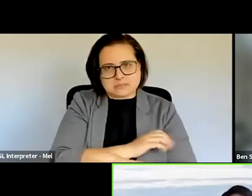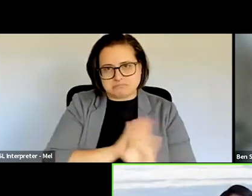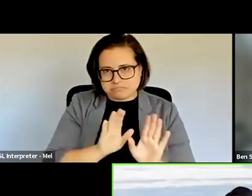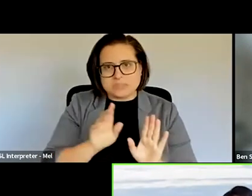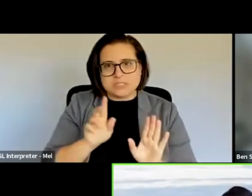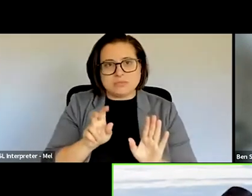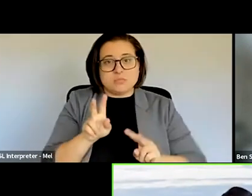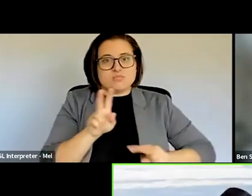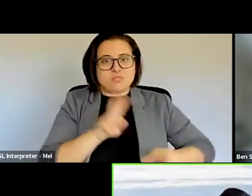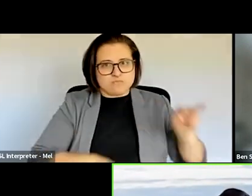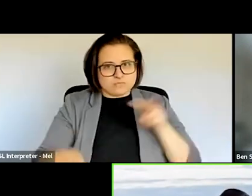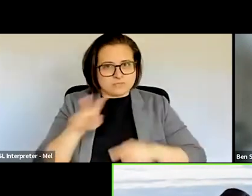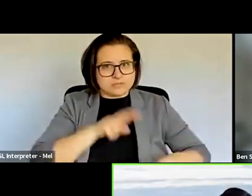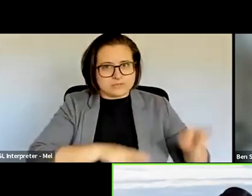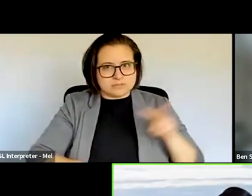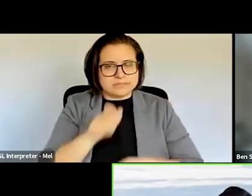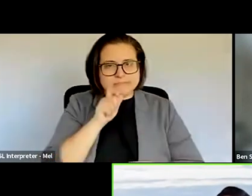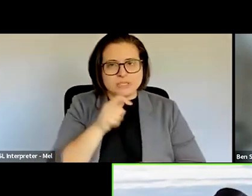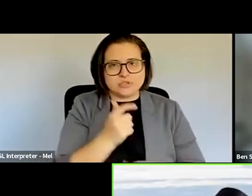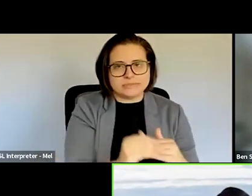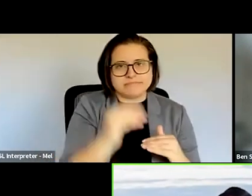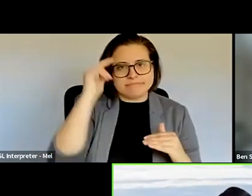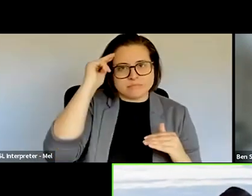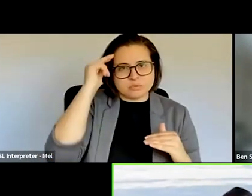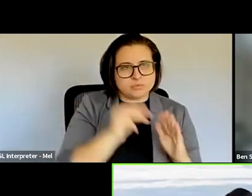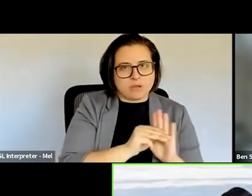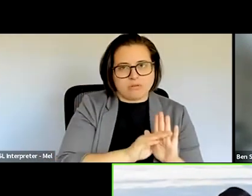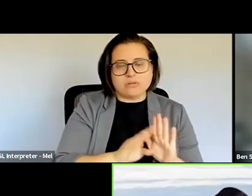outside of this neural model. In the first round, it's all going to be under